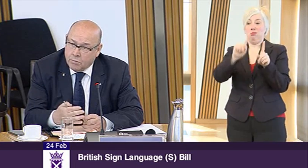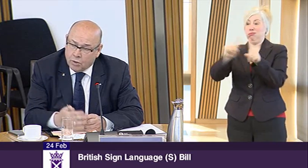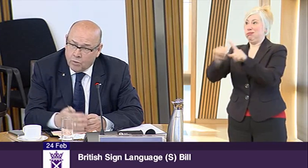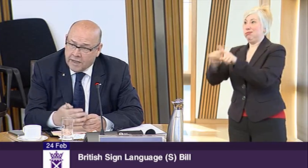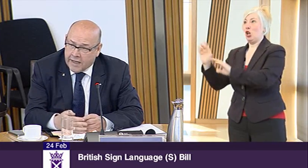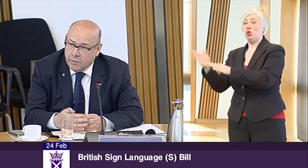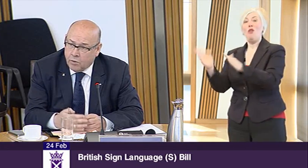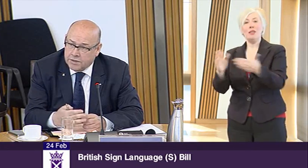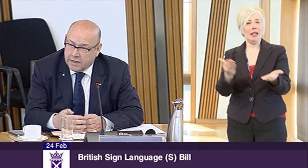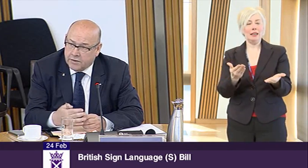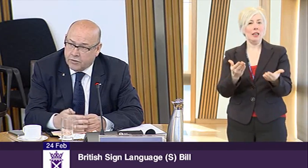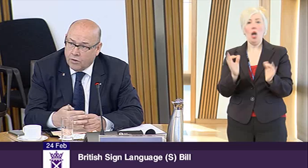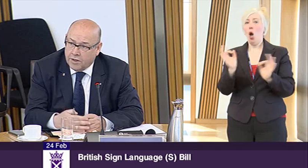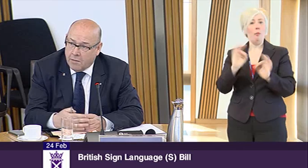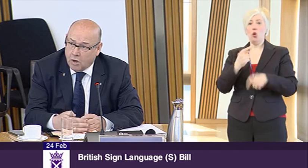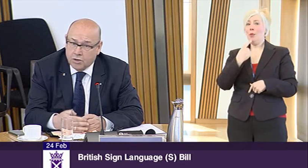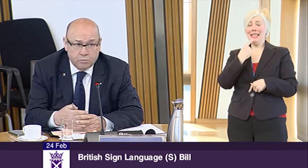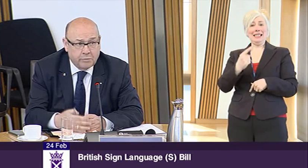the first panel made that point. However, nobody on the first panel at any point said